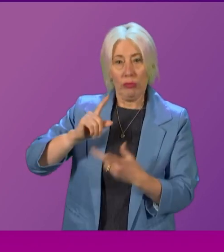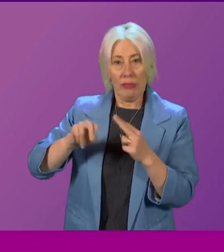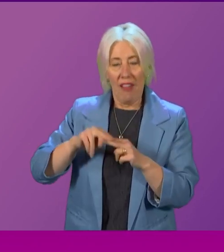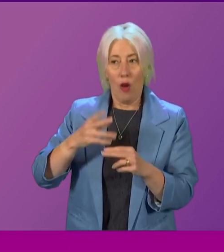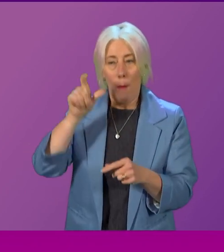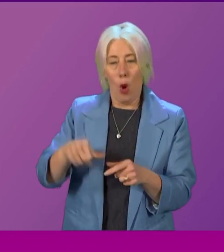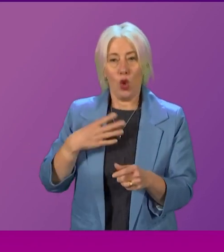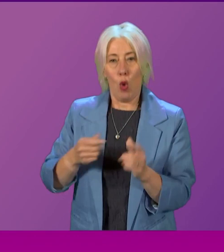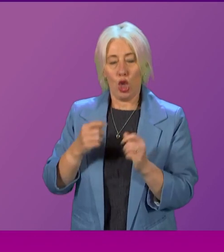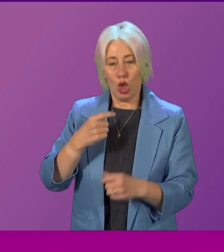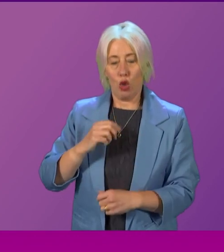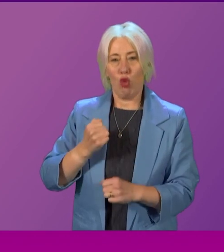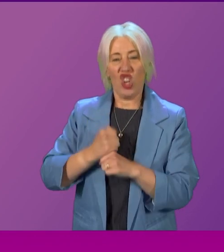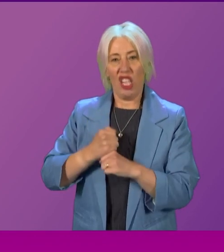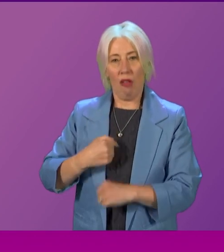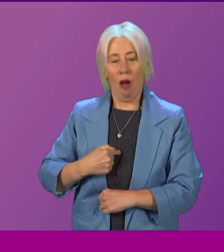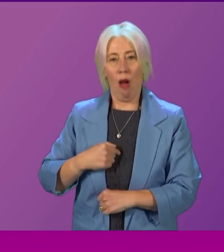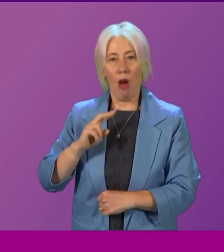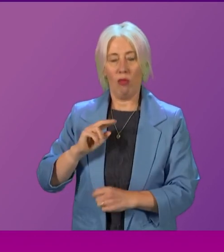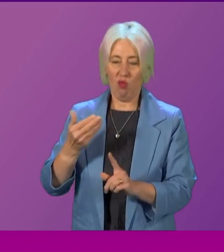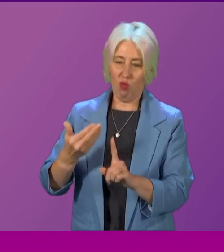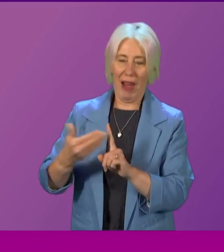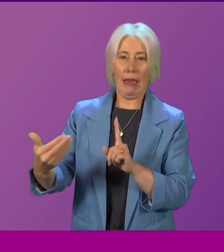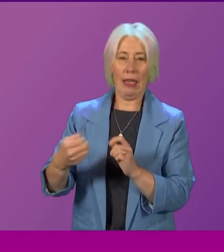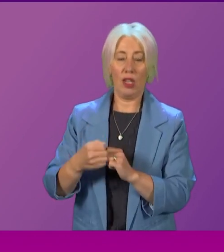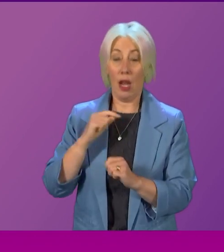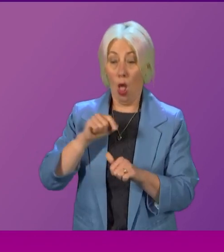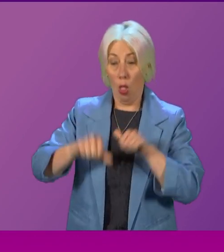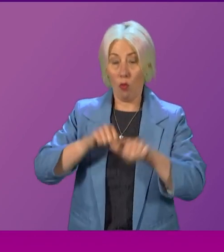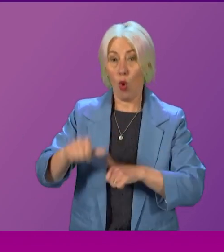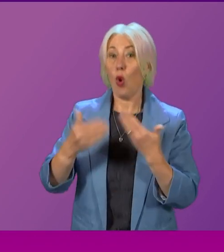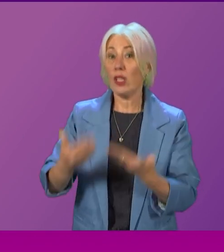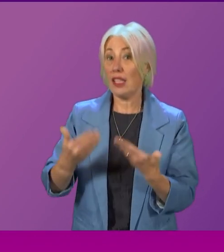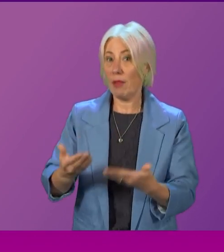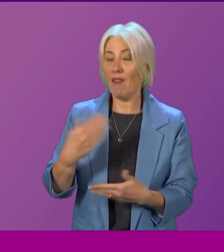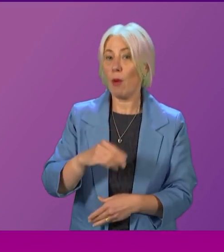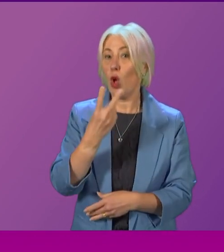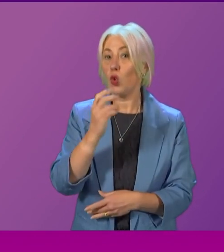It is important to point out that, under the existing process in the Gender Recognition